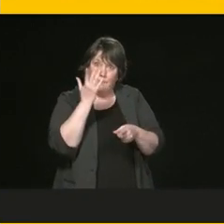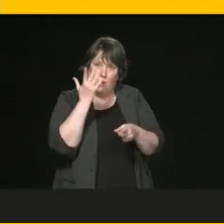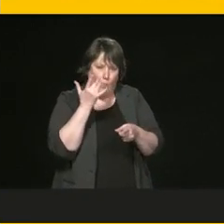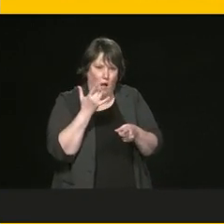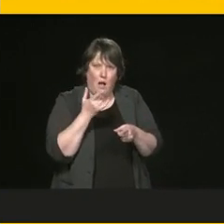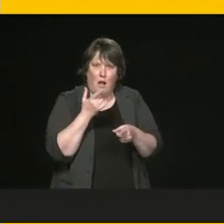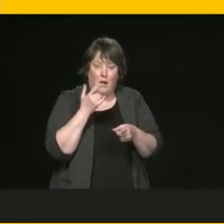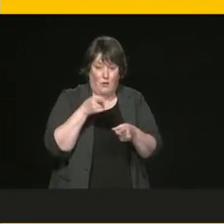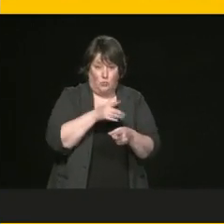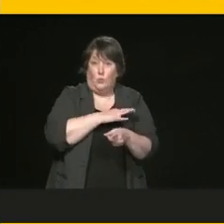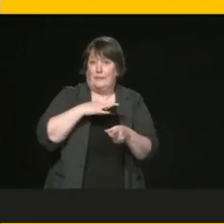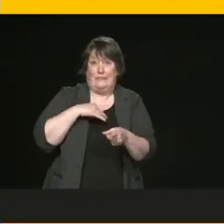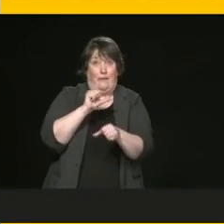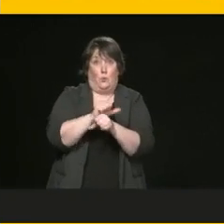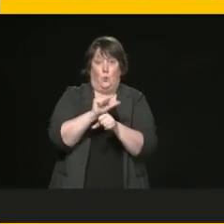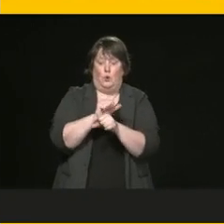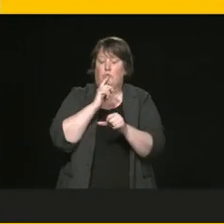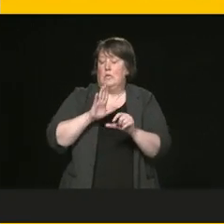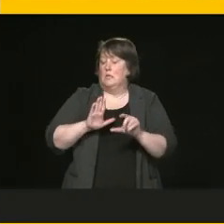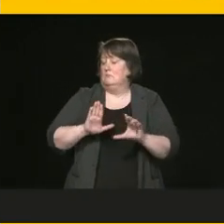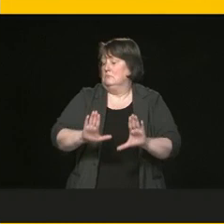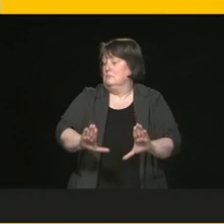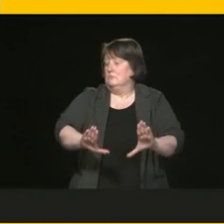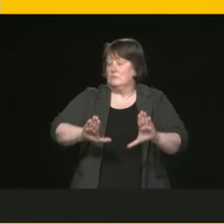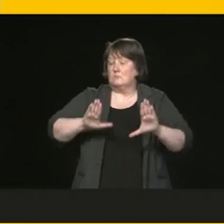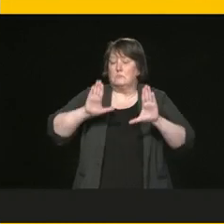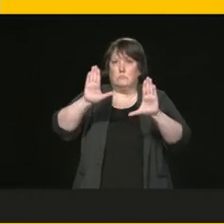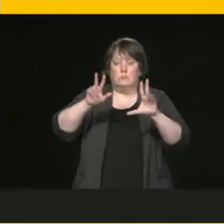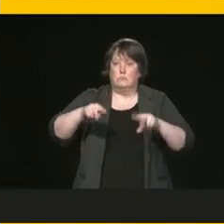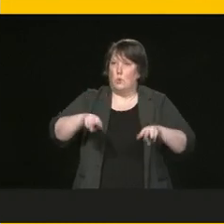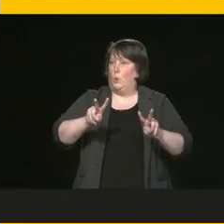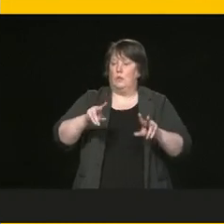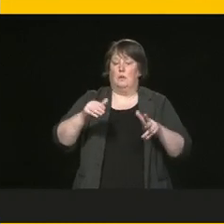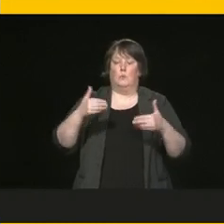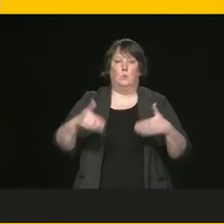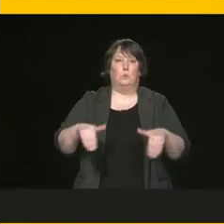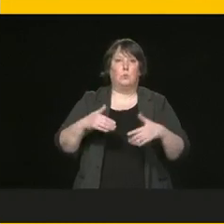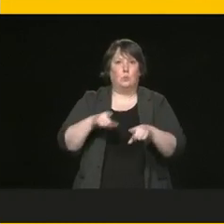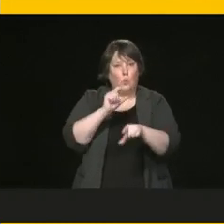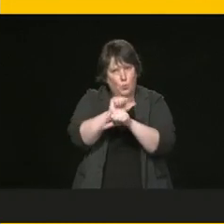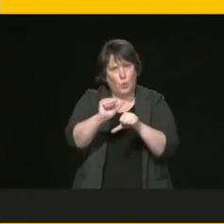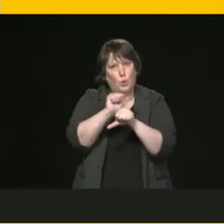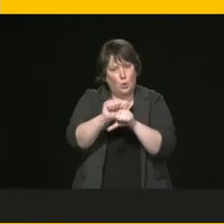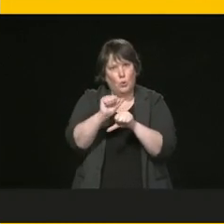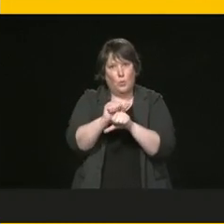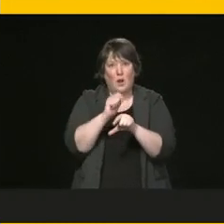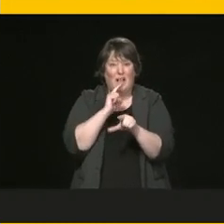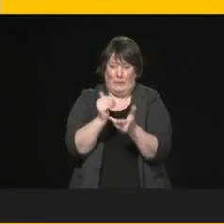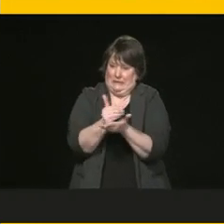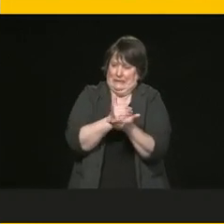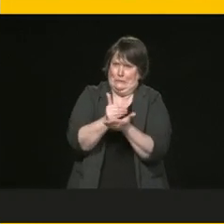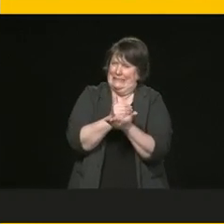TO MAKE SURE THAT WE ARE SUPPORTING THE HEROES WHO ARE